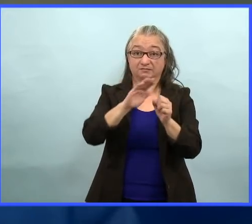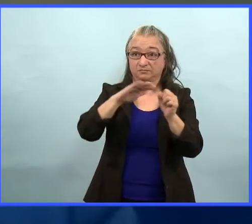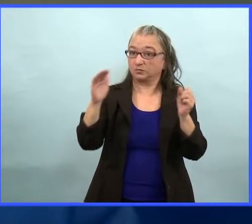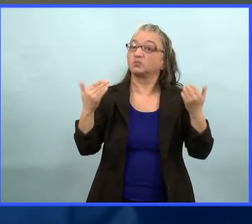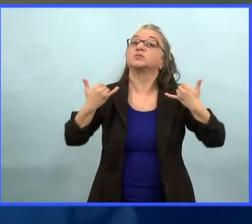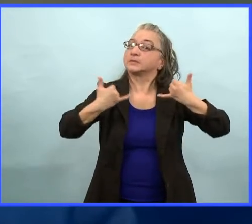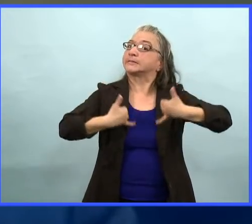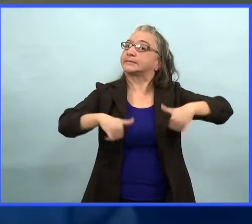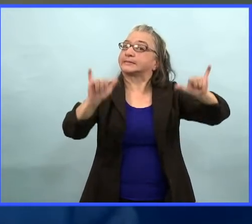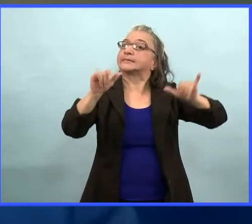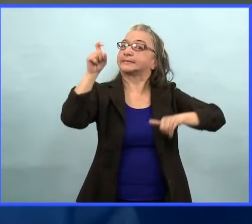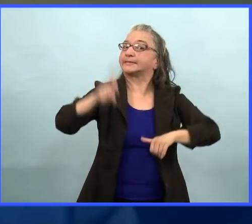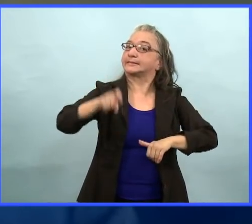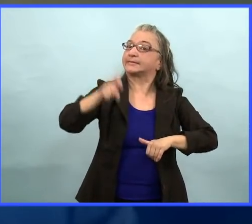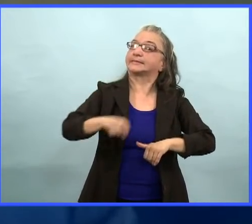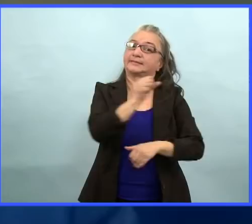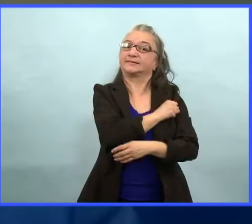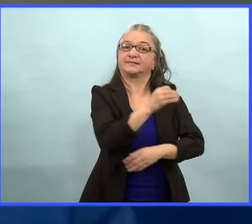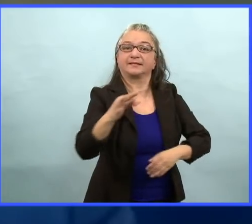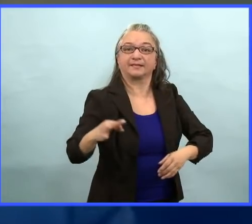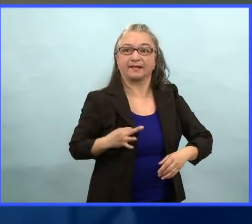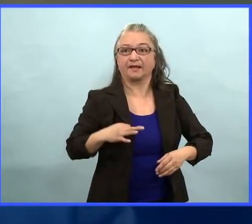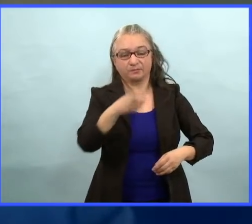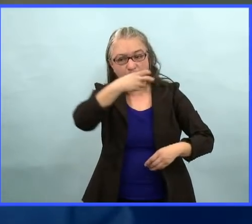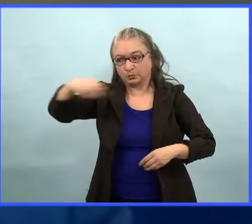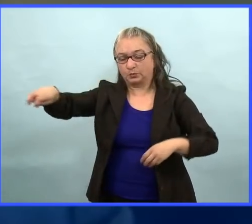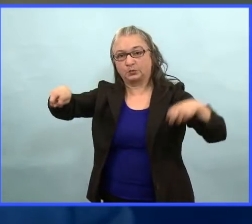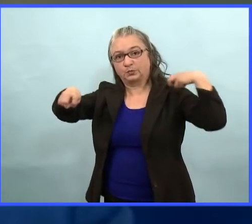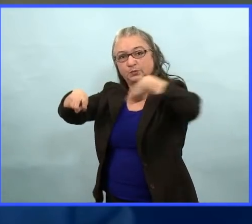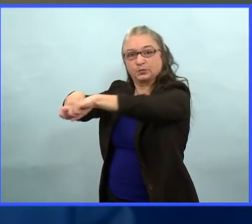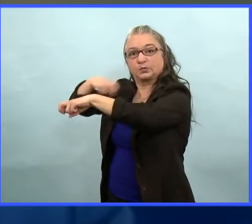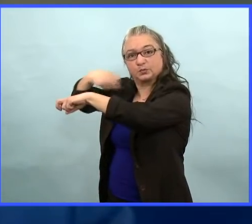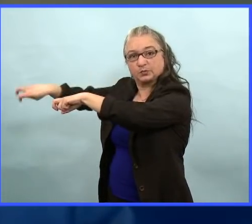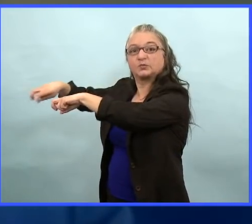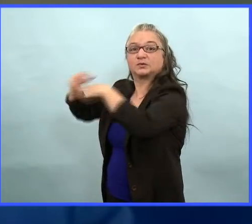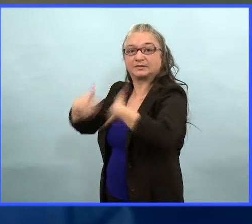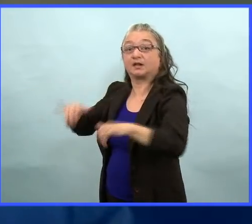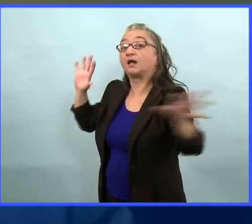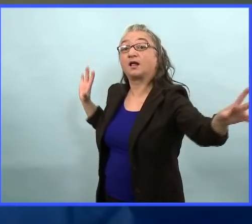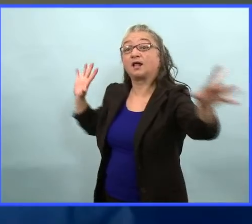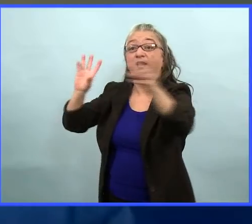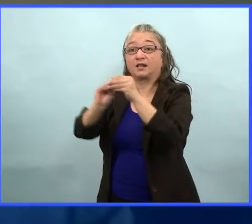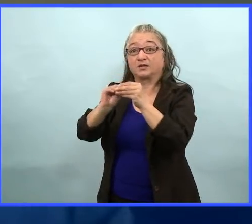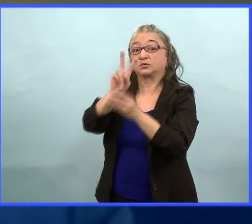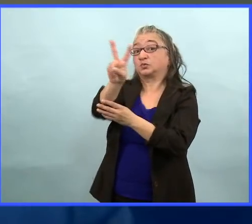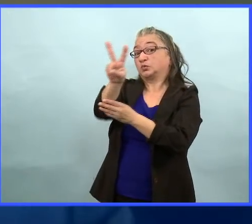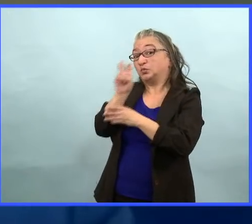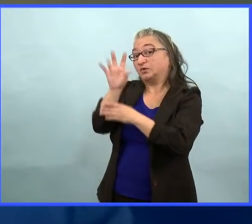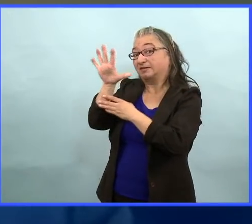nearly 250 staff have been redeployed to support increased patient demand in icu and medicine units